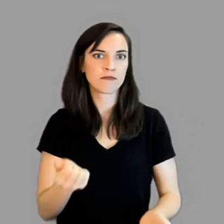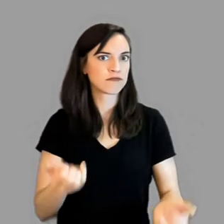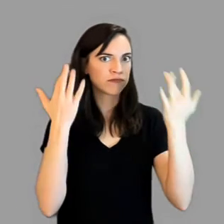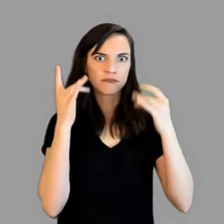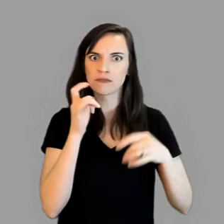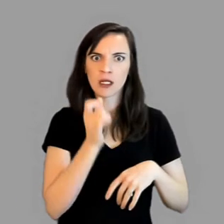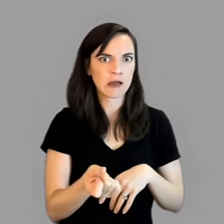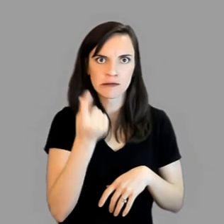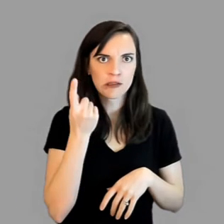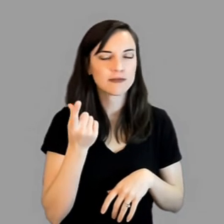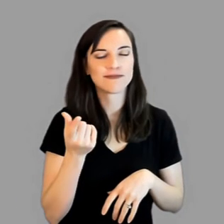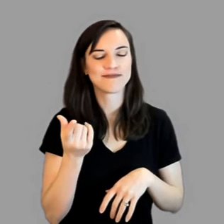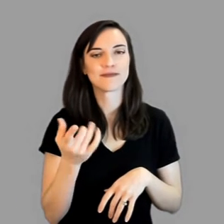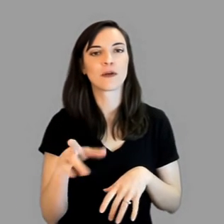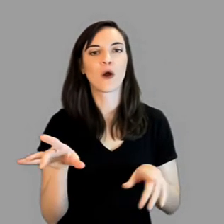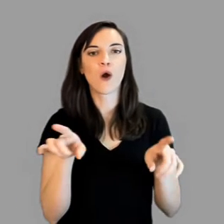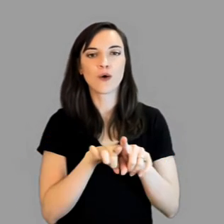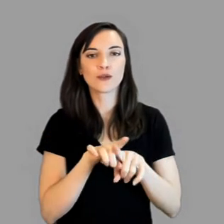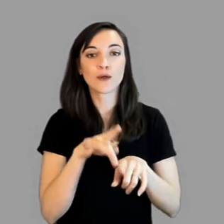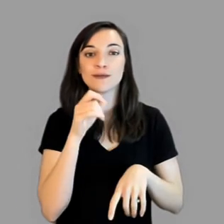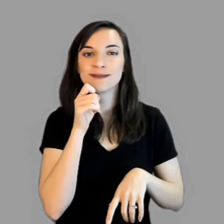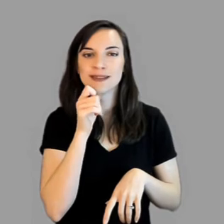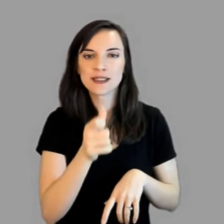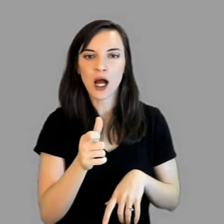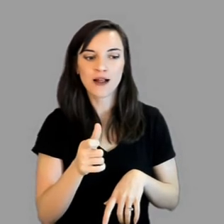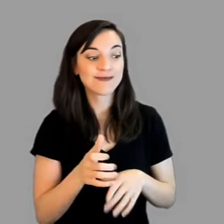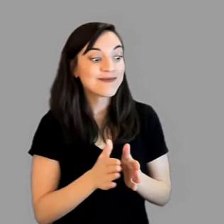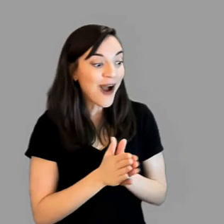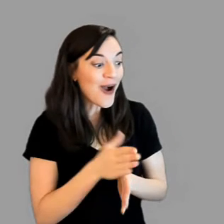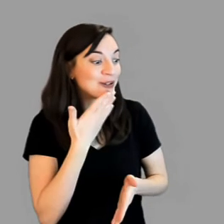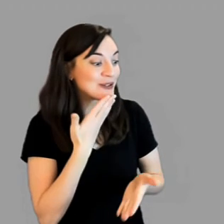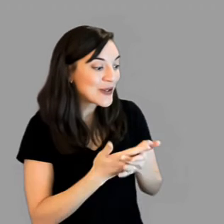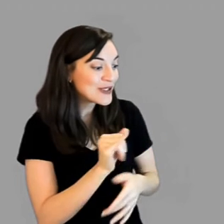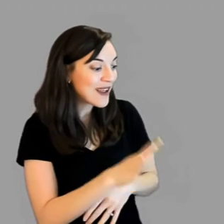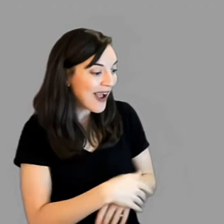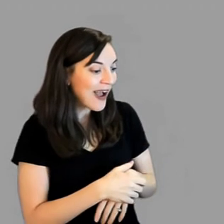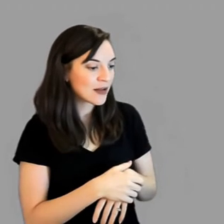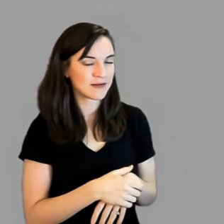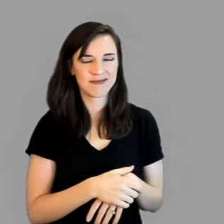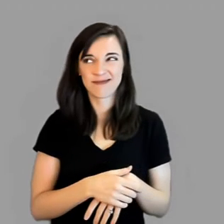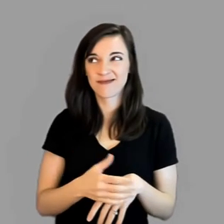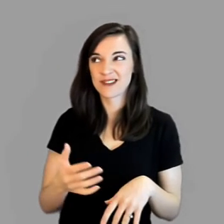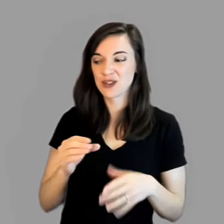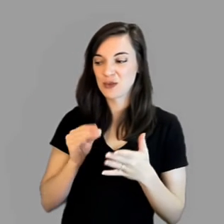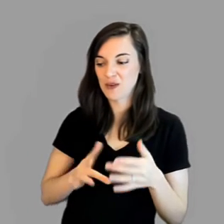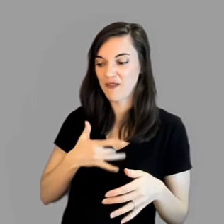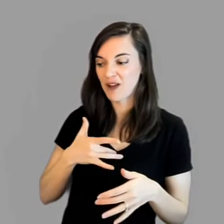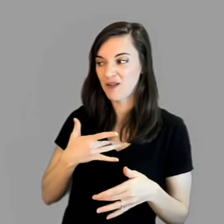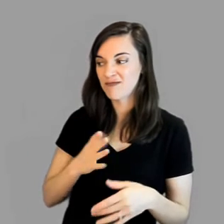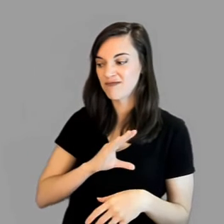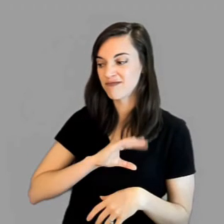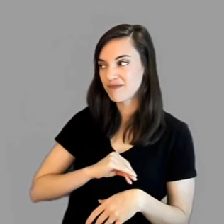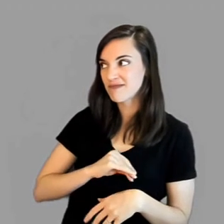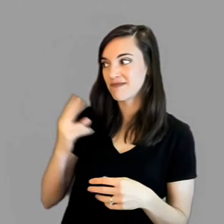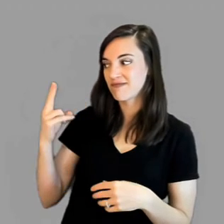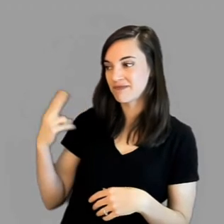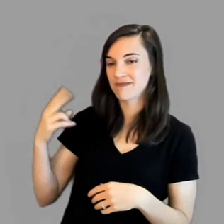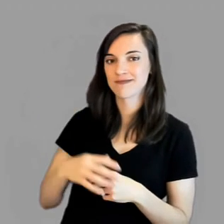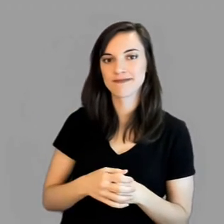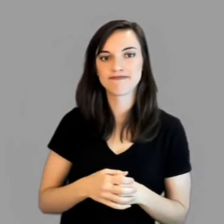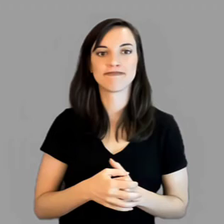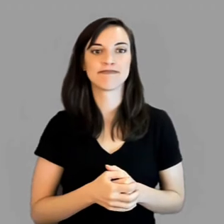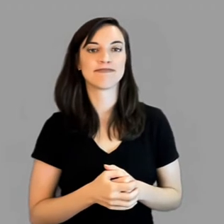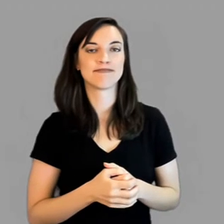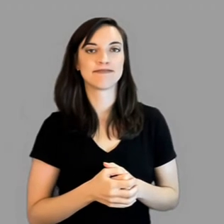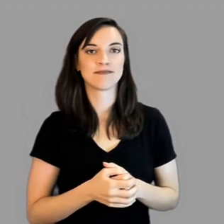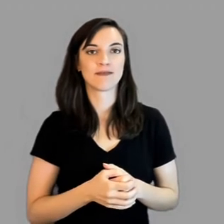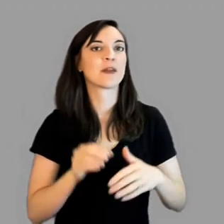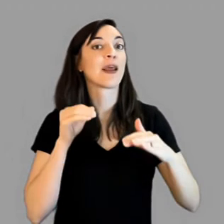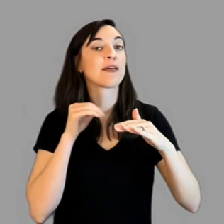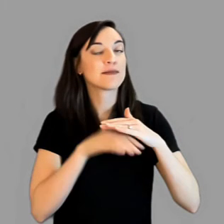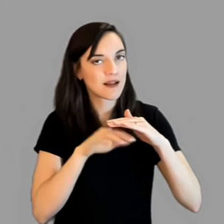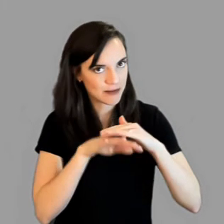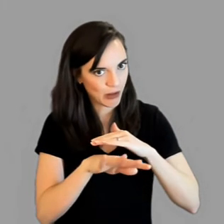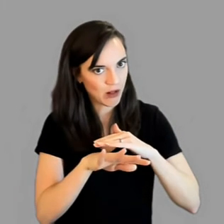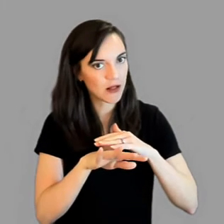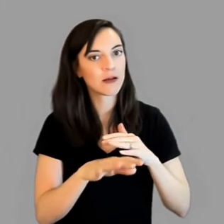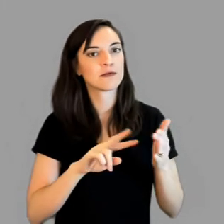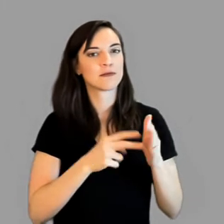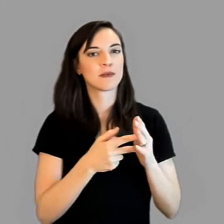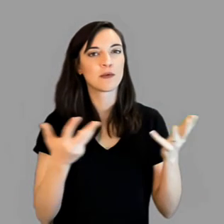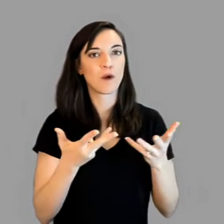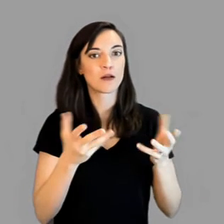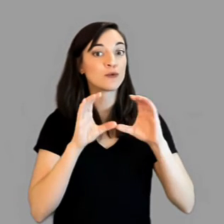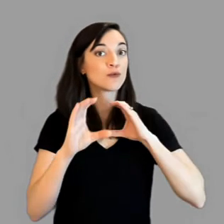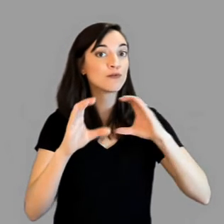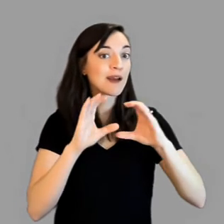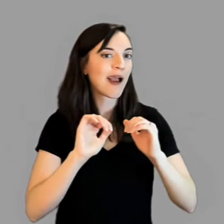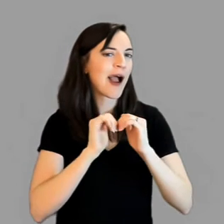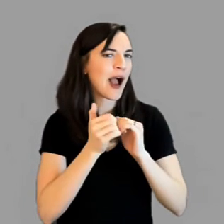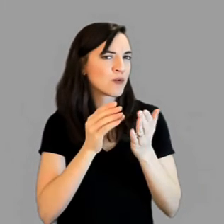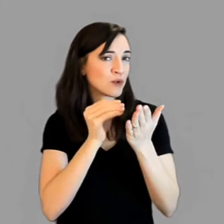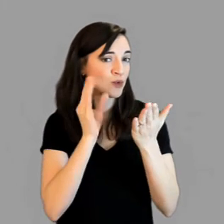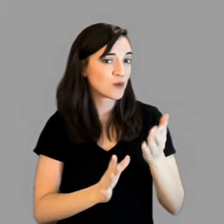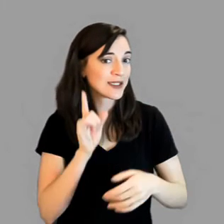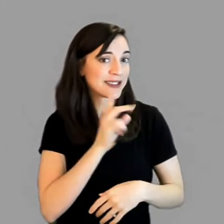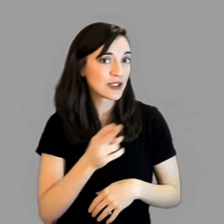won’t understand or too low to where they feel patronized], and accessible (meaning